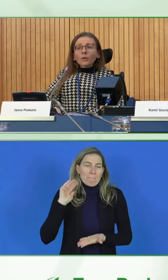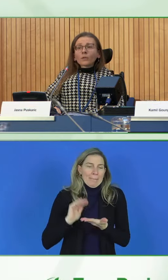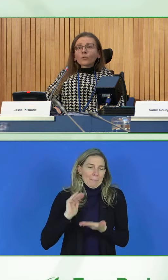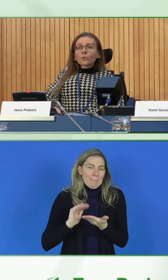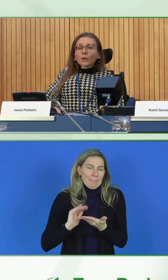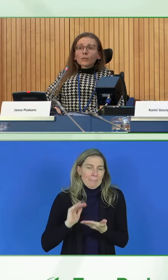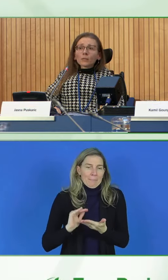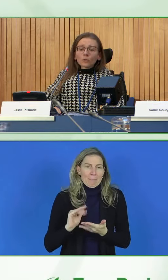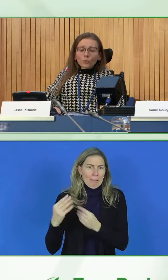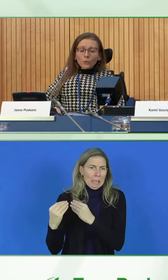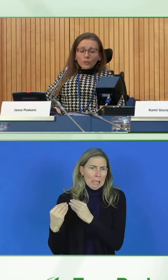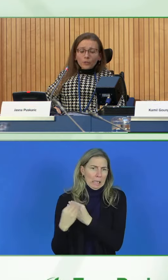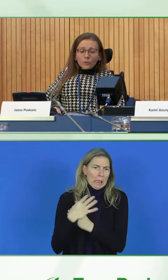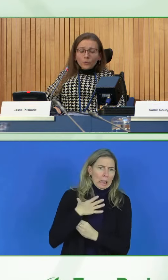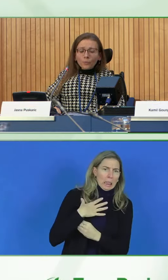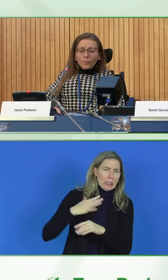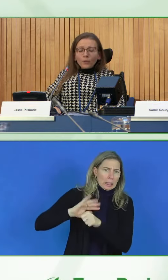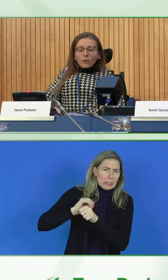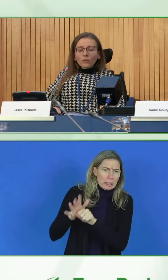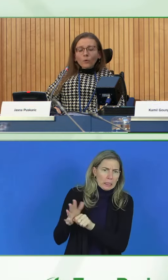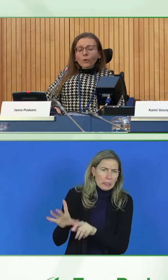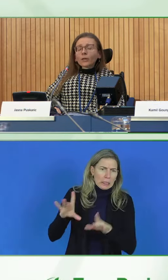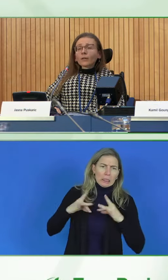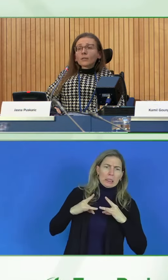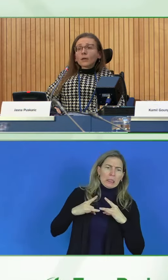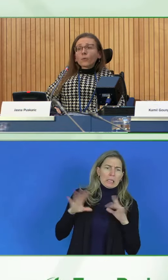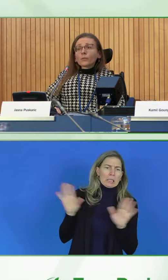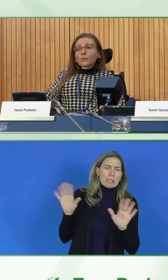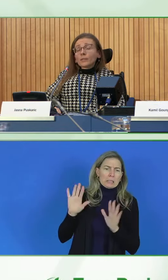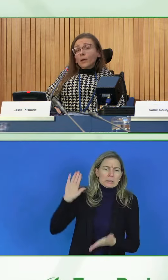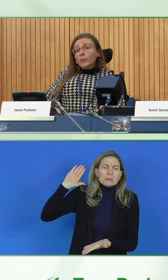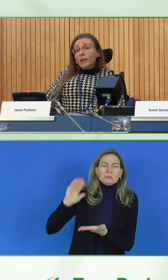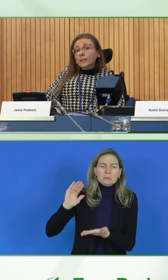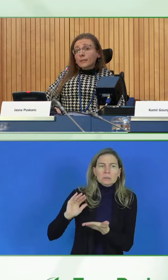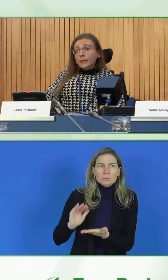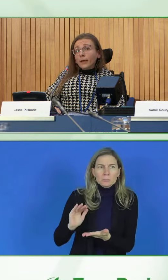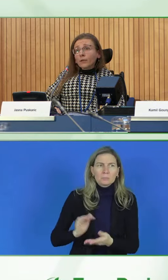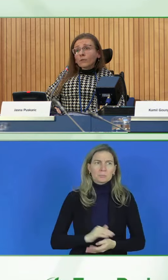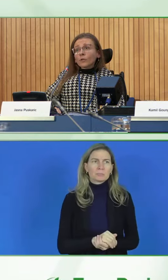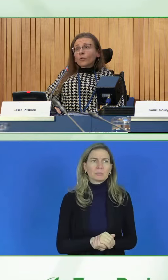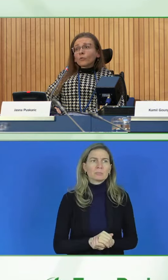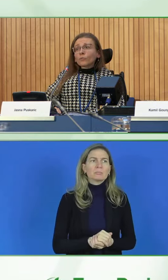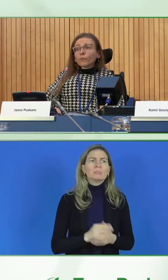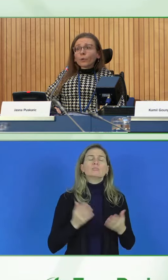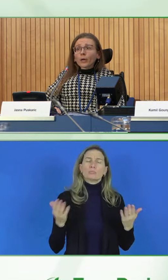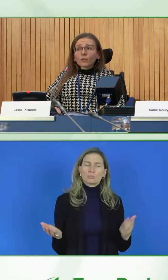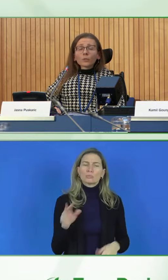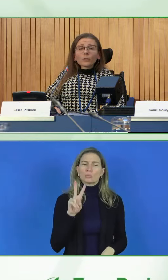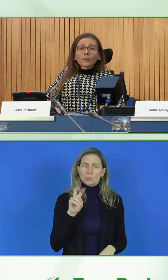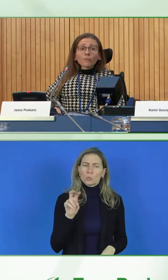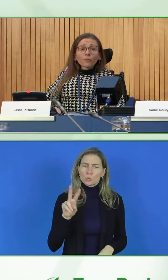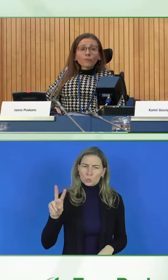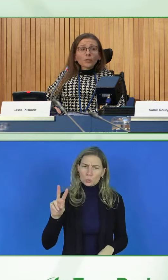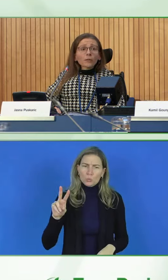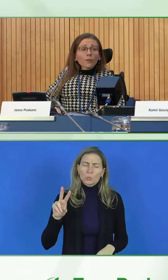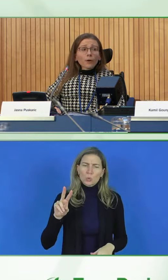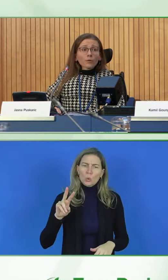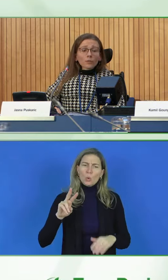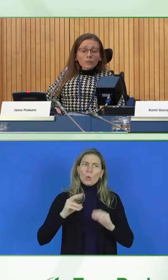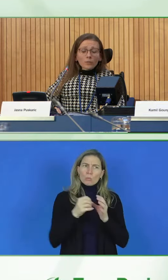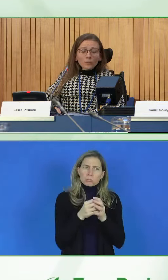In 2022, the organised hours are stabilised again to 415,000.